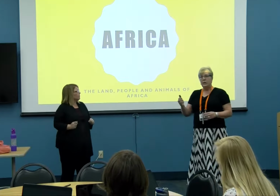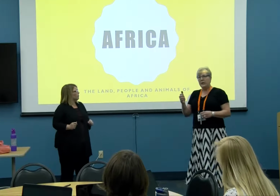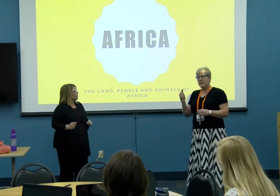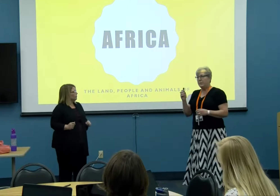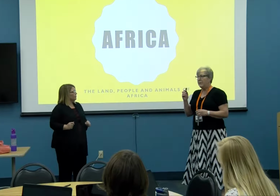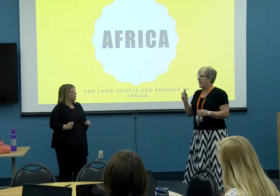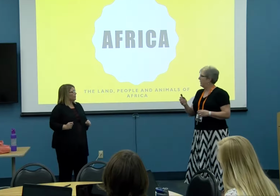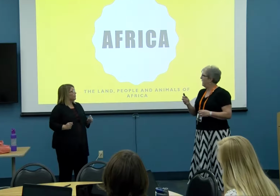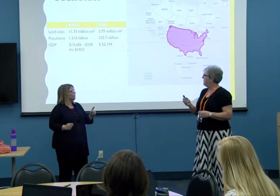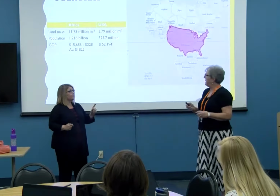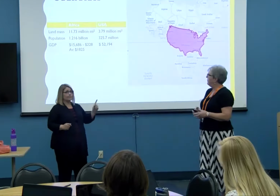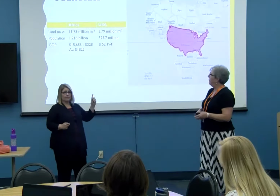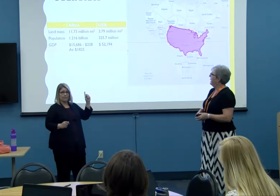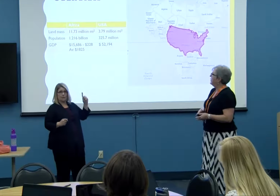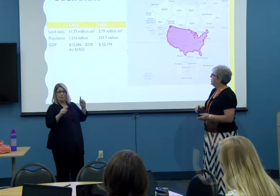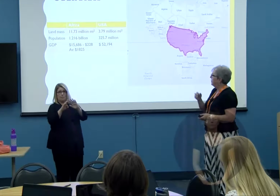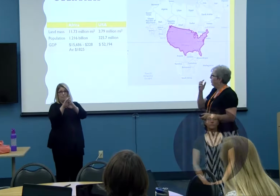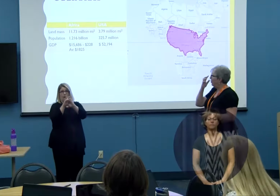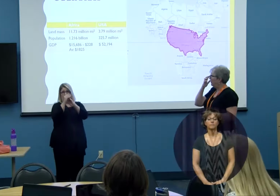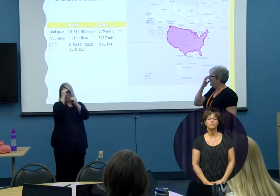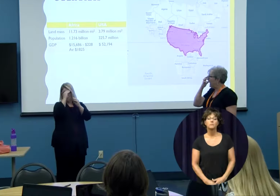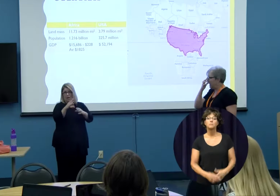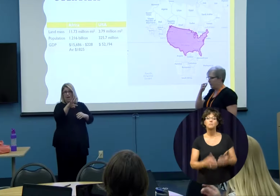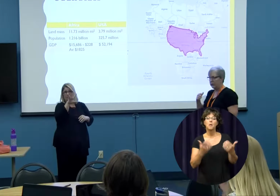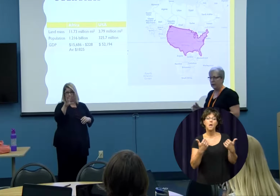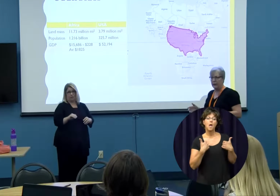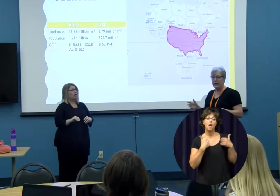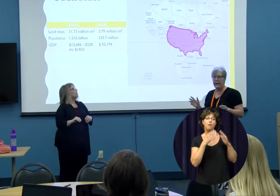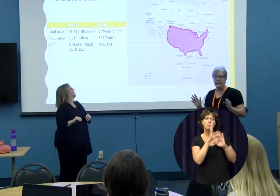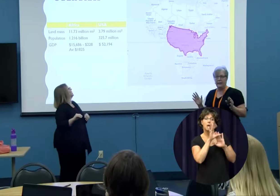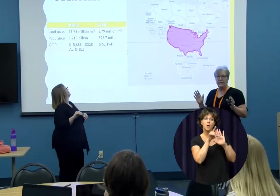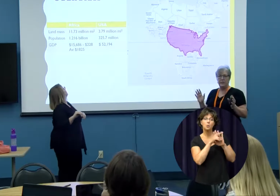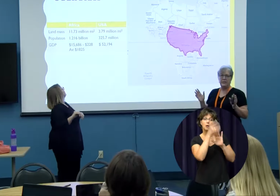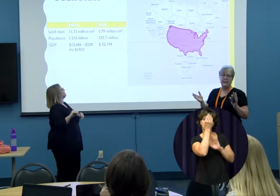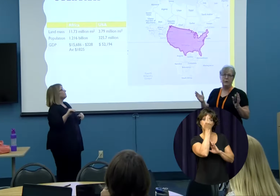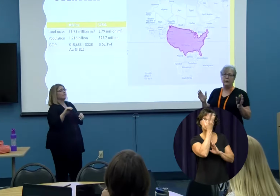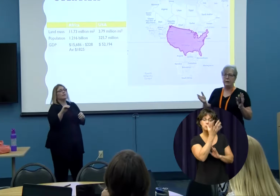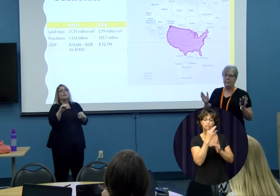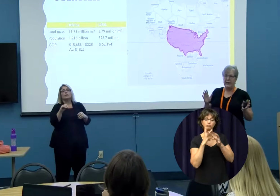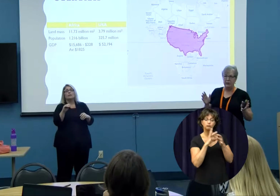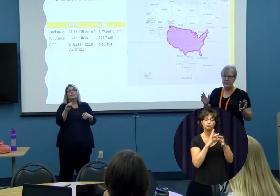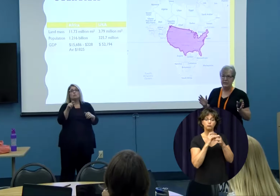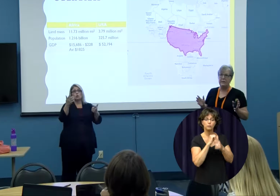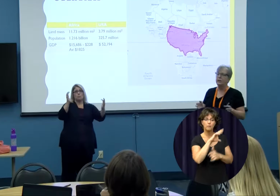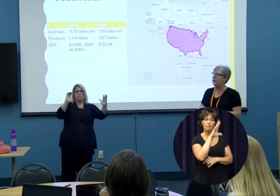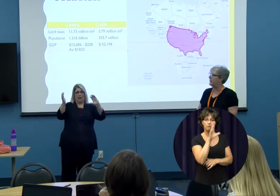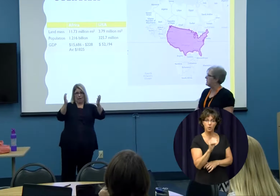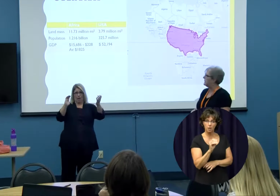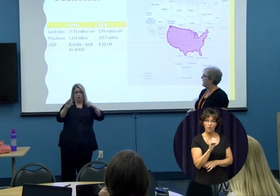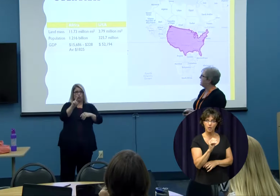So, here's some background information on Africa and just to give you a comparison to the United States.